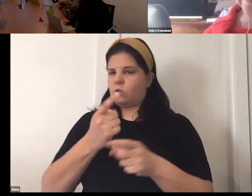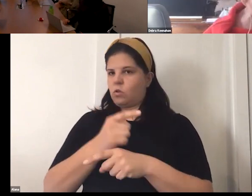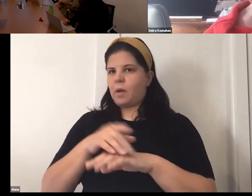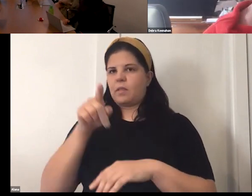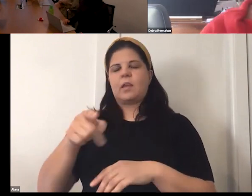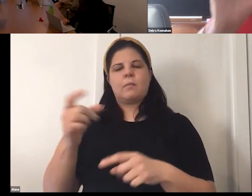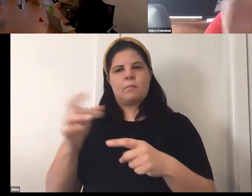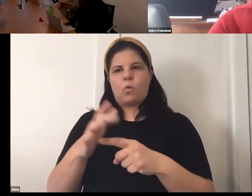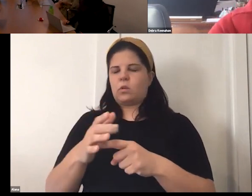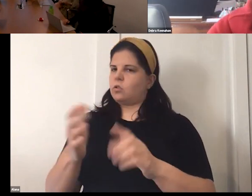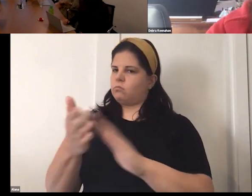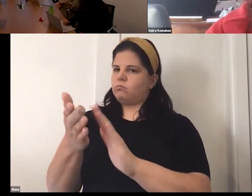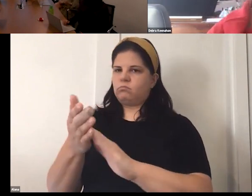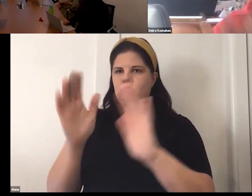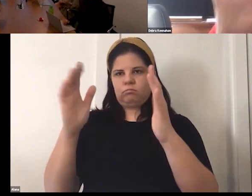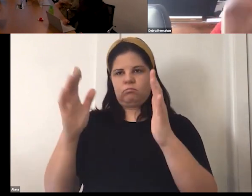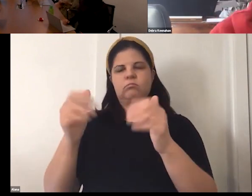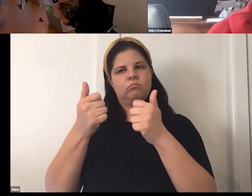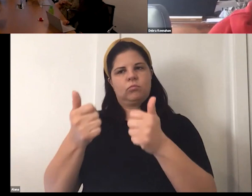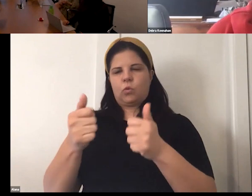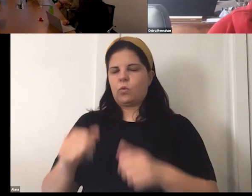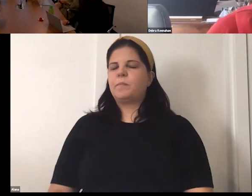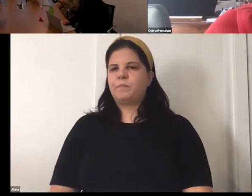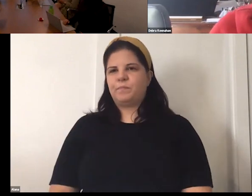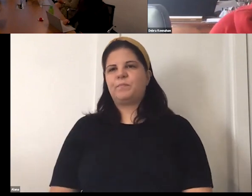Thank you.